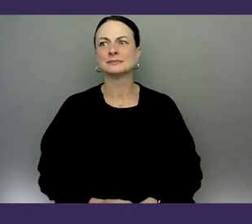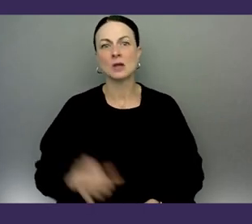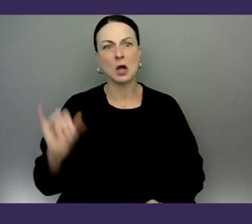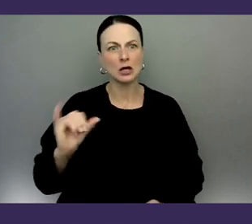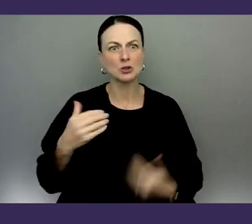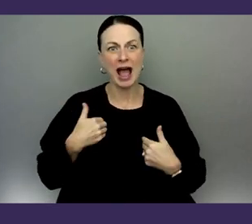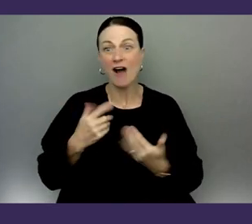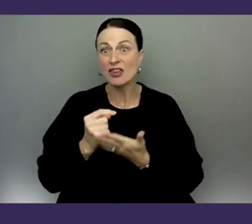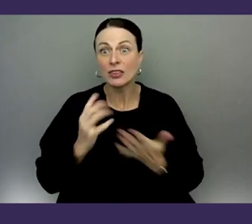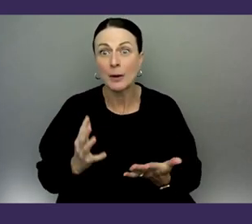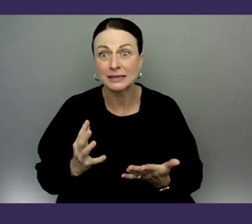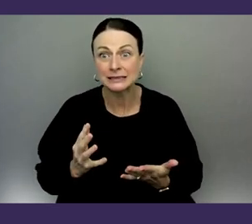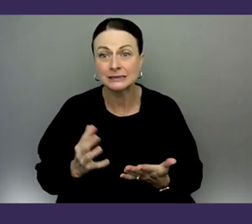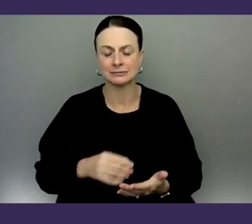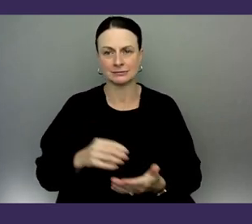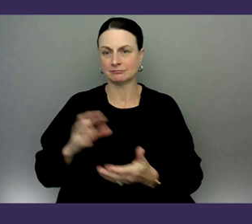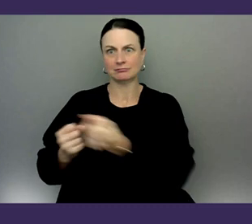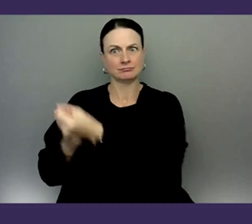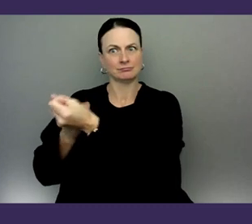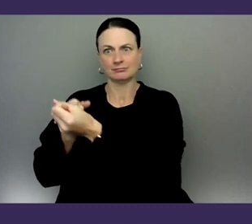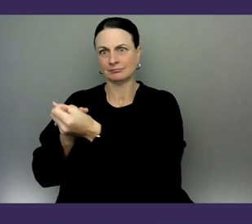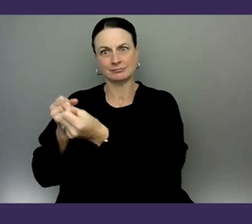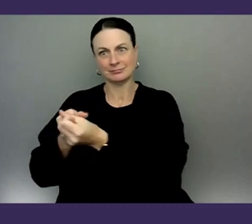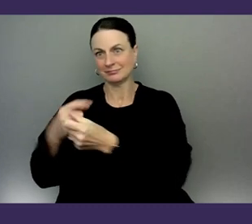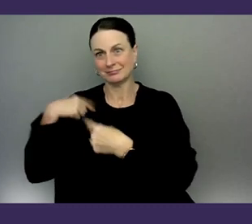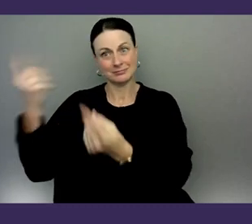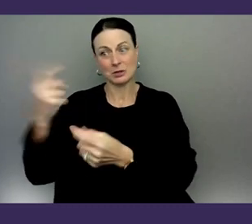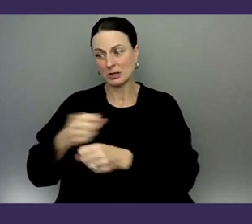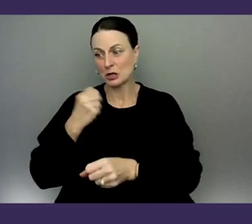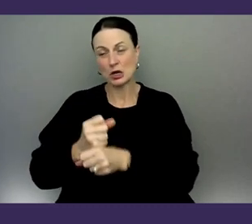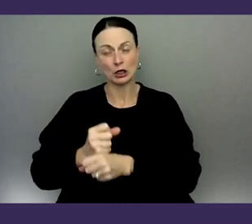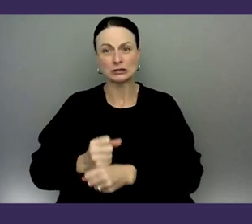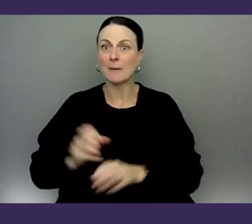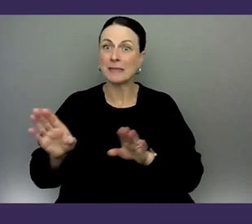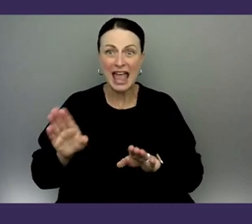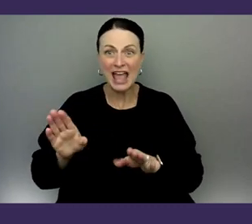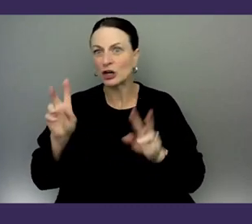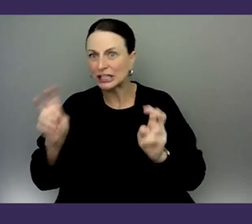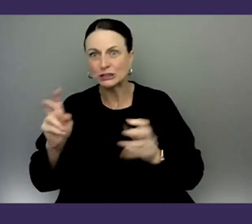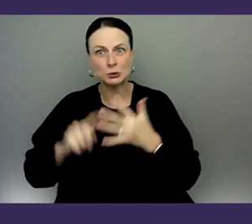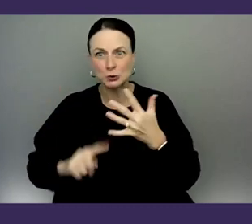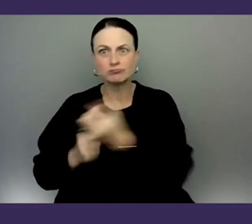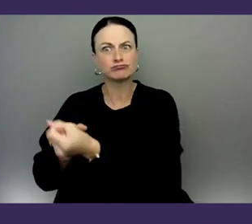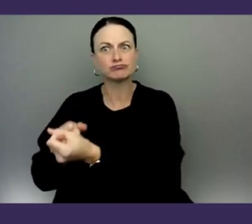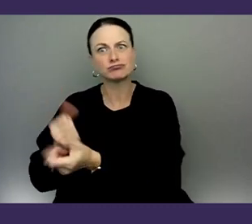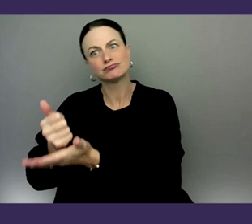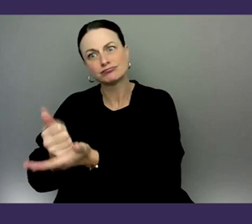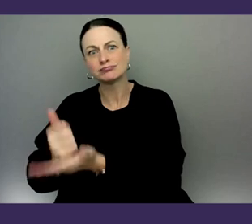that have assisted Karla through the years on her behavior issues and how to conduct her business